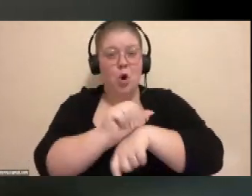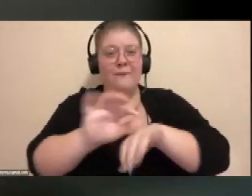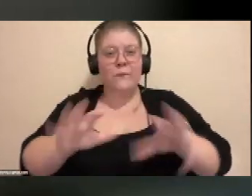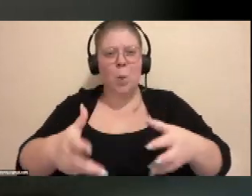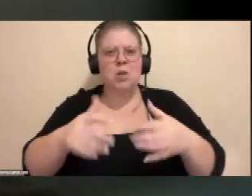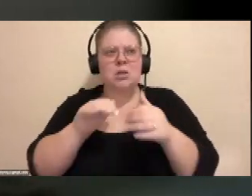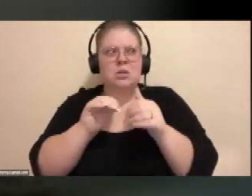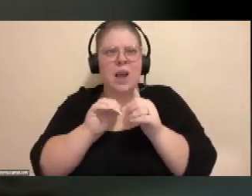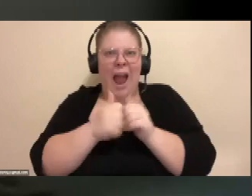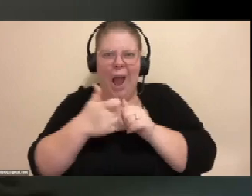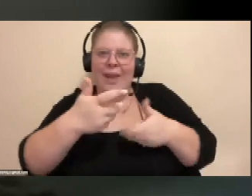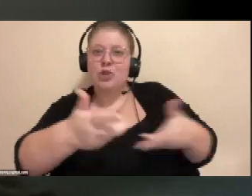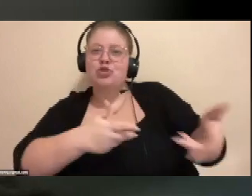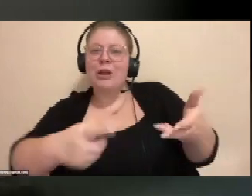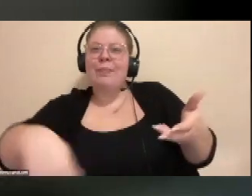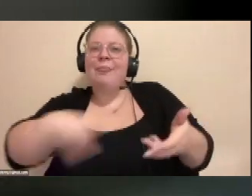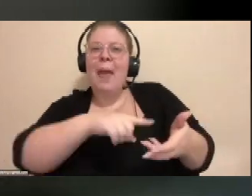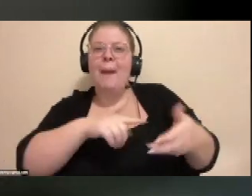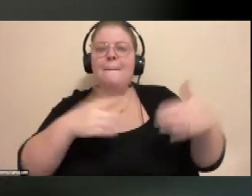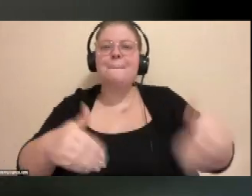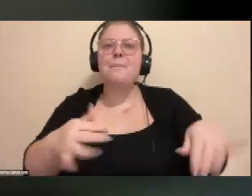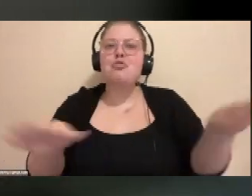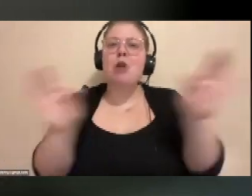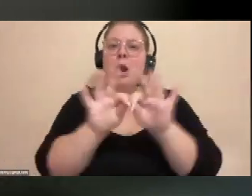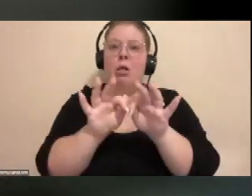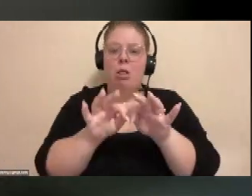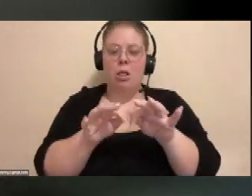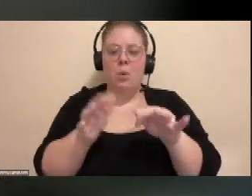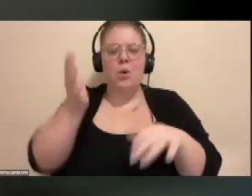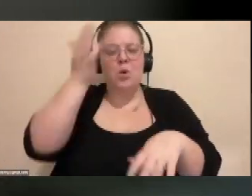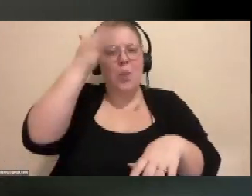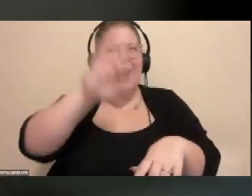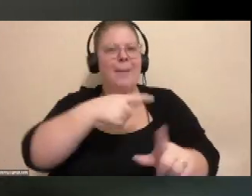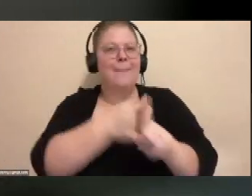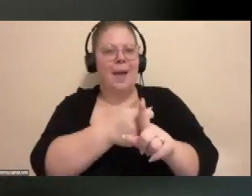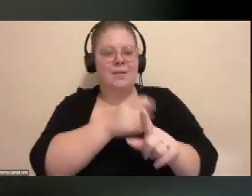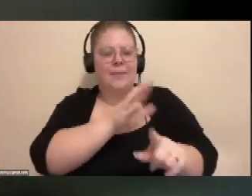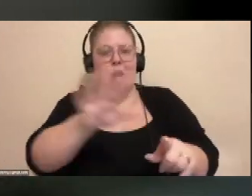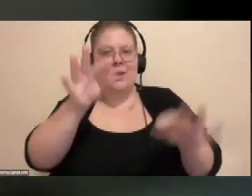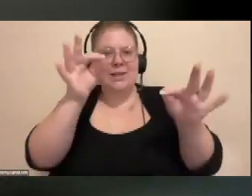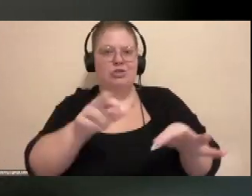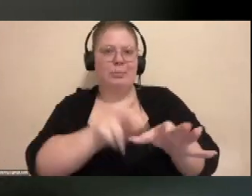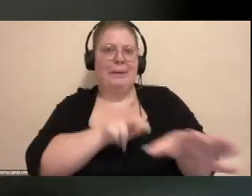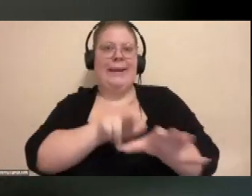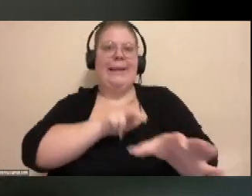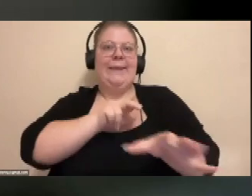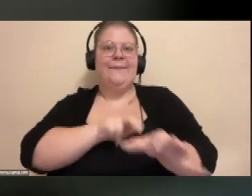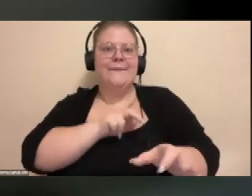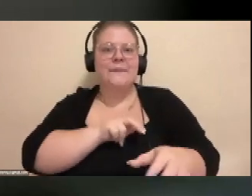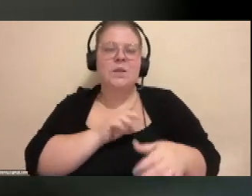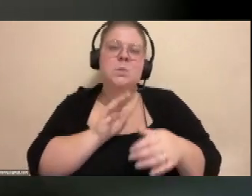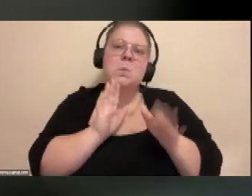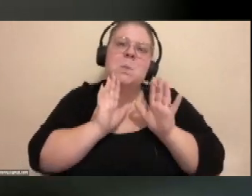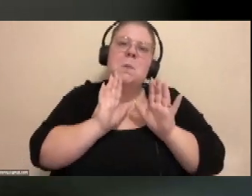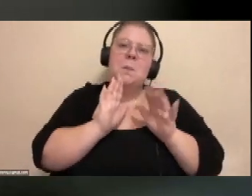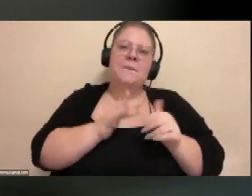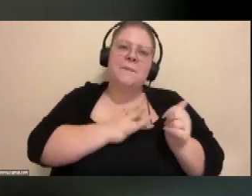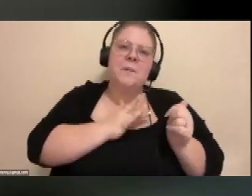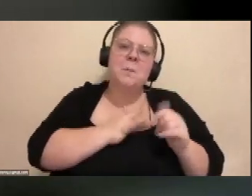we know that it plays a big role in why they leave. I see that as a really important area.